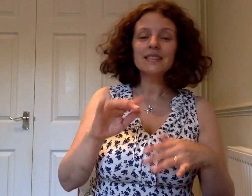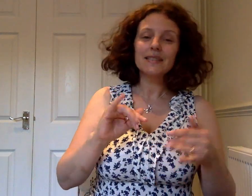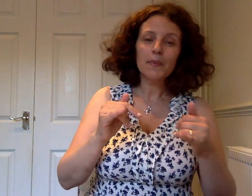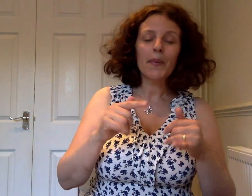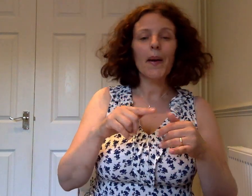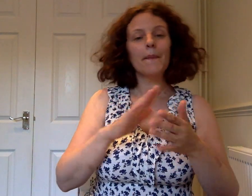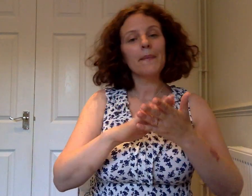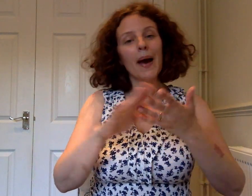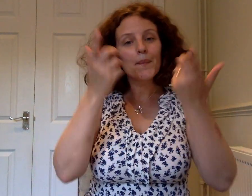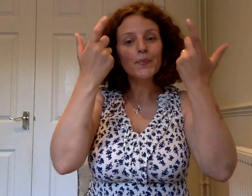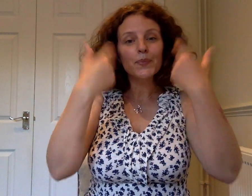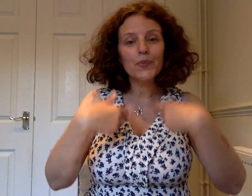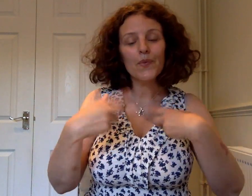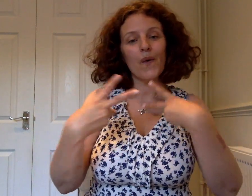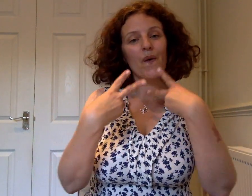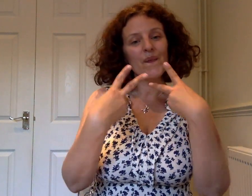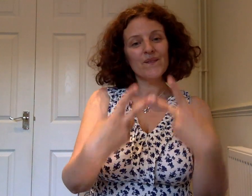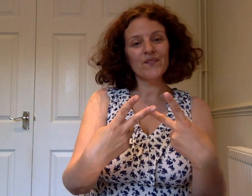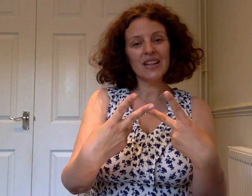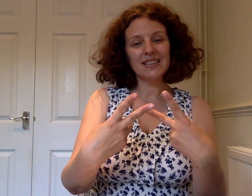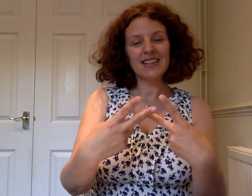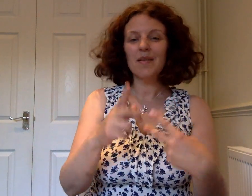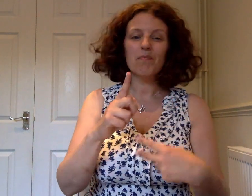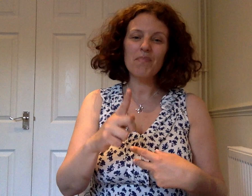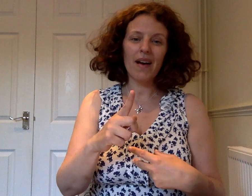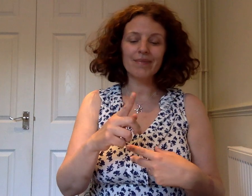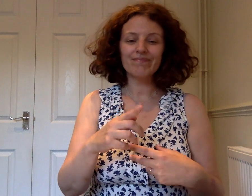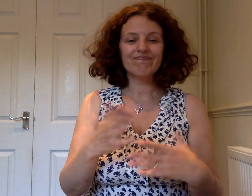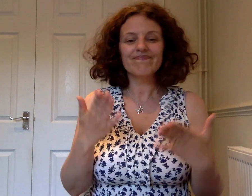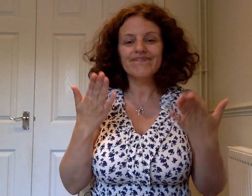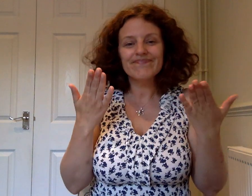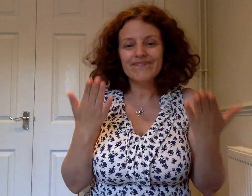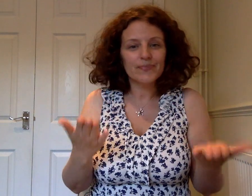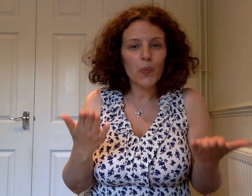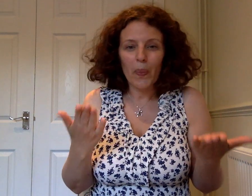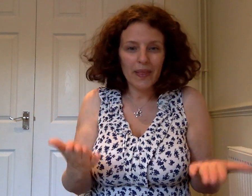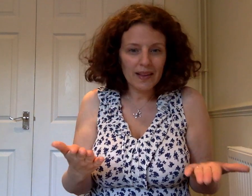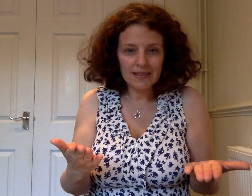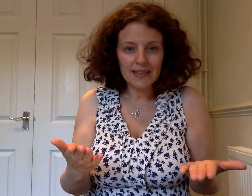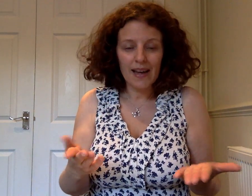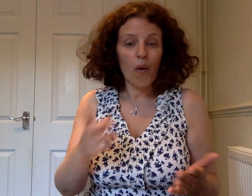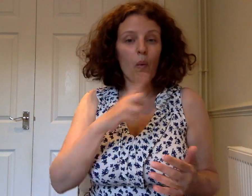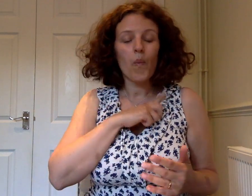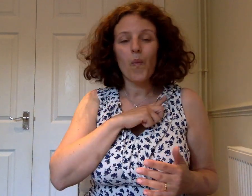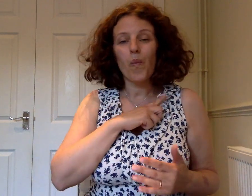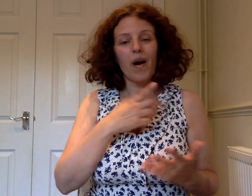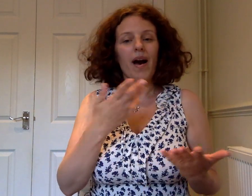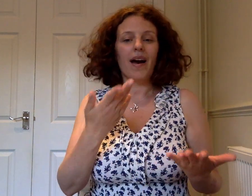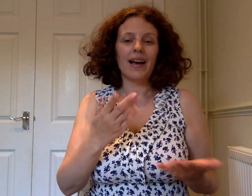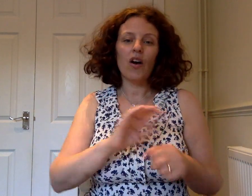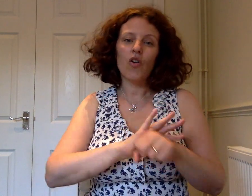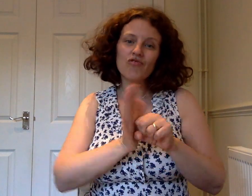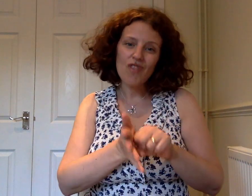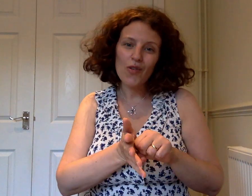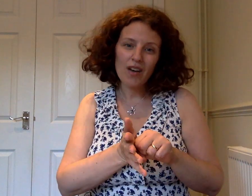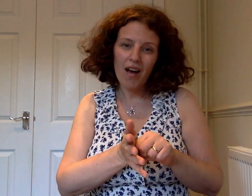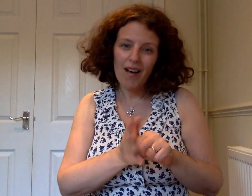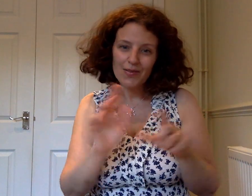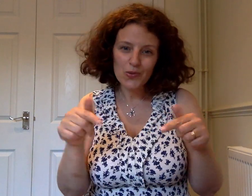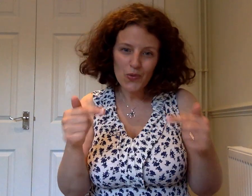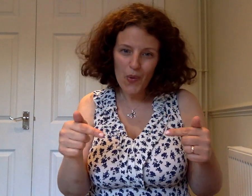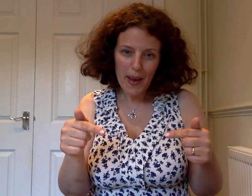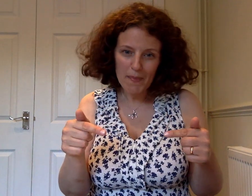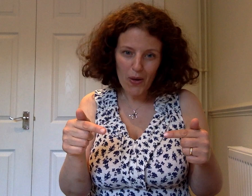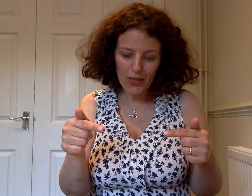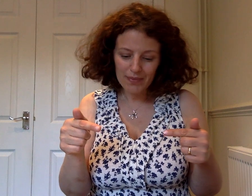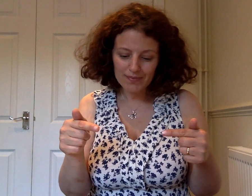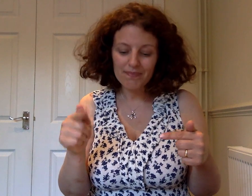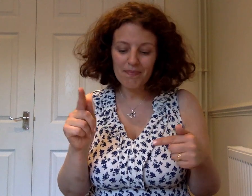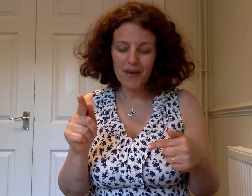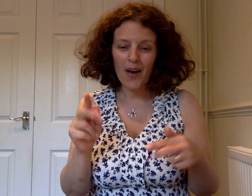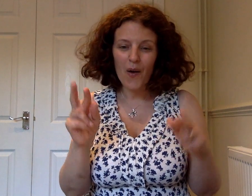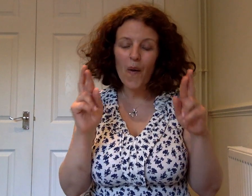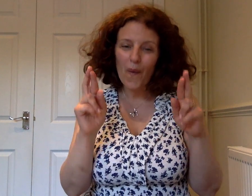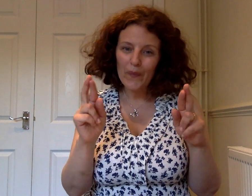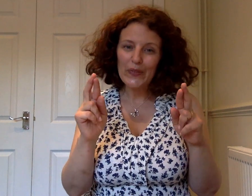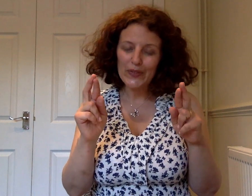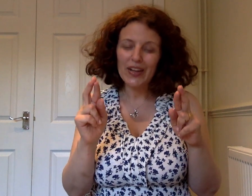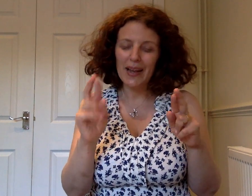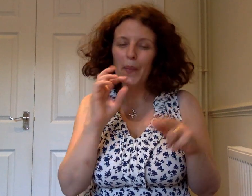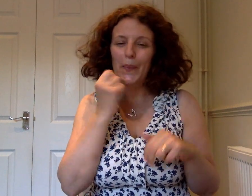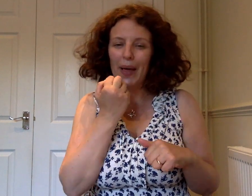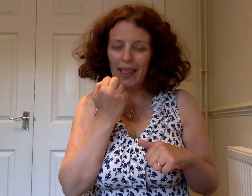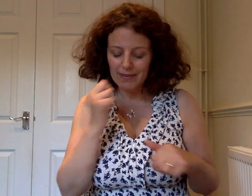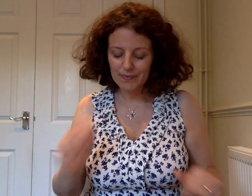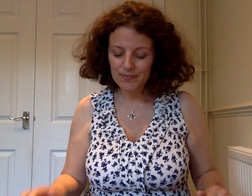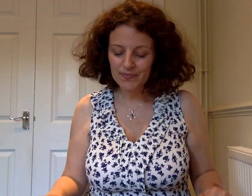Sometimes I visit Hampton Court but not now because of Corona but hopefully I will.